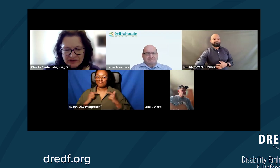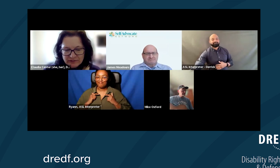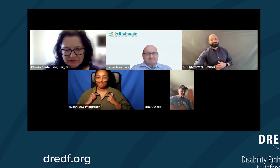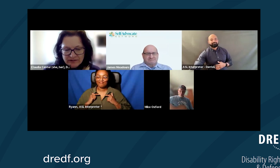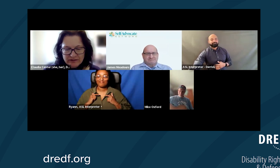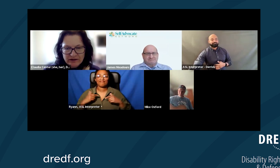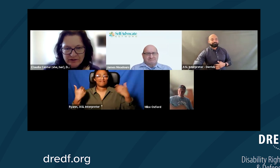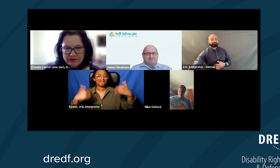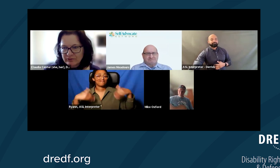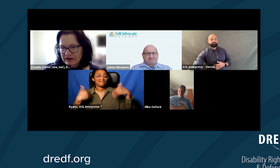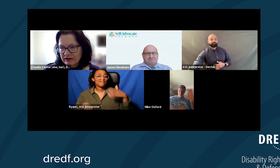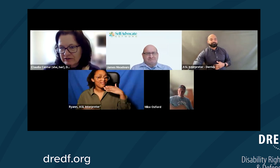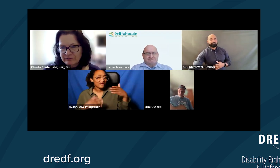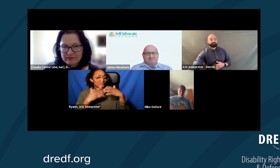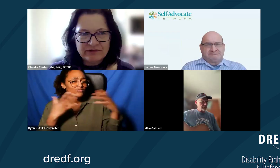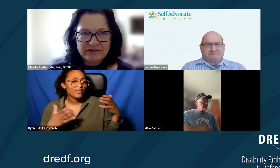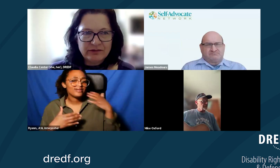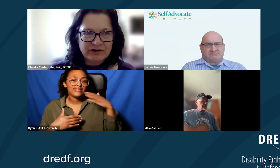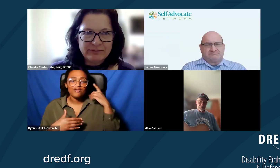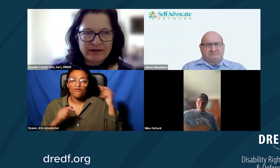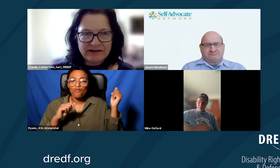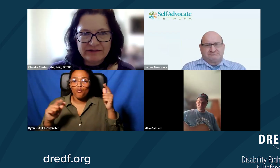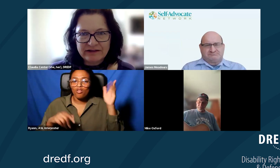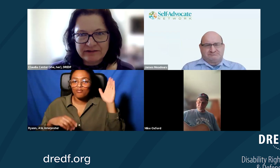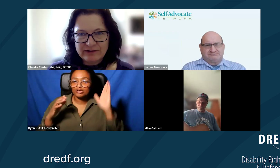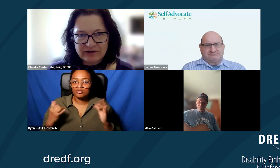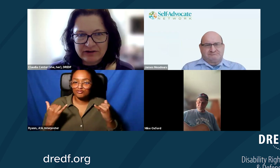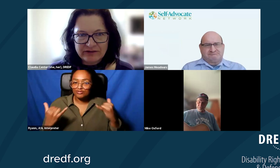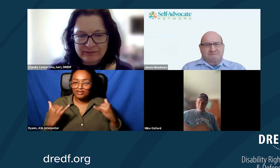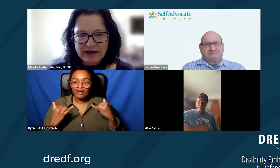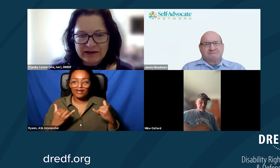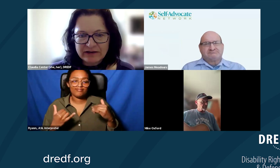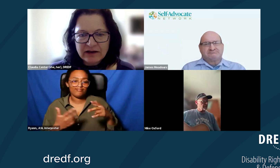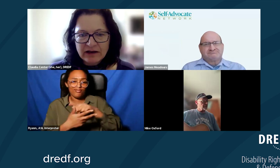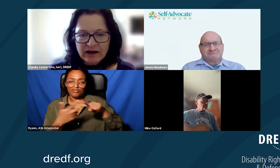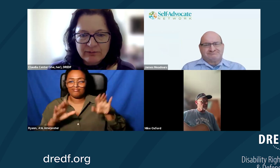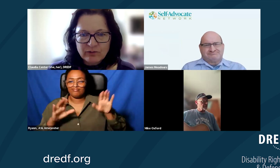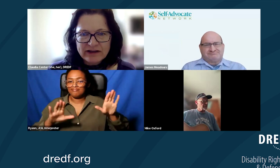James and Theo and Maria, three amazing speakers, and Mike.